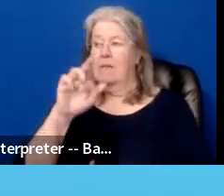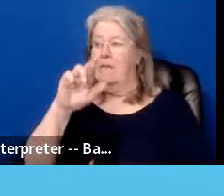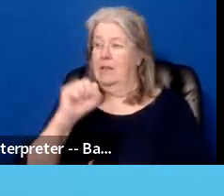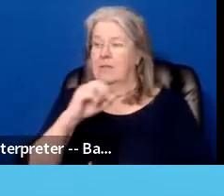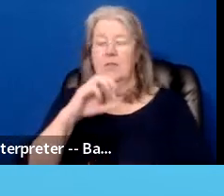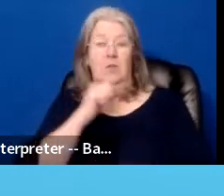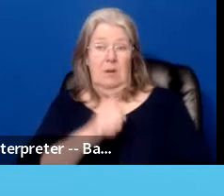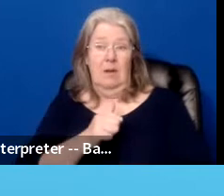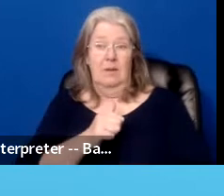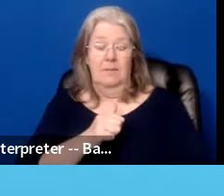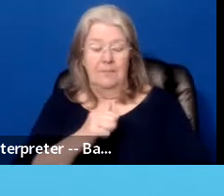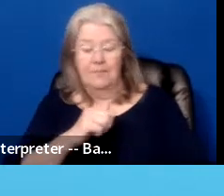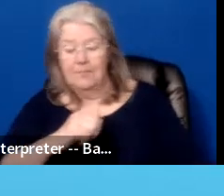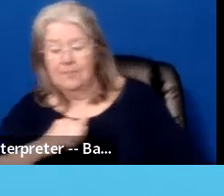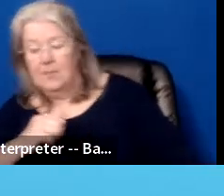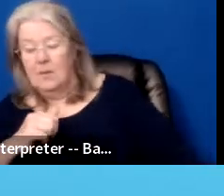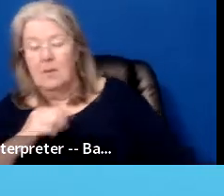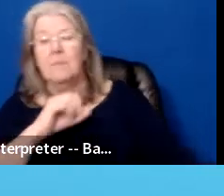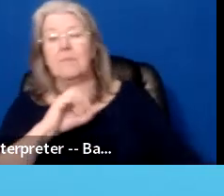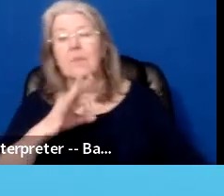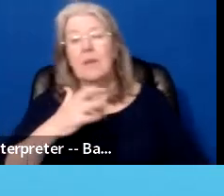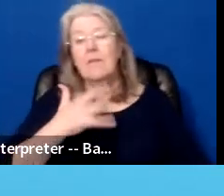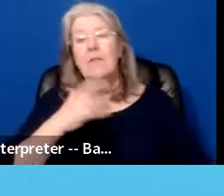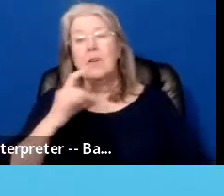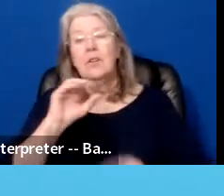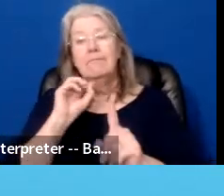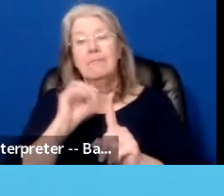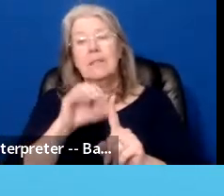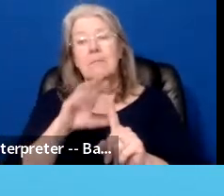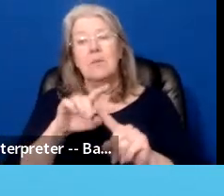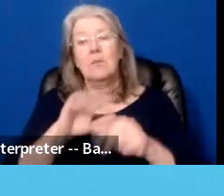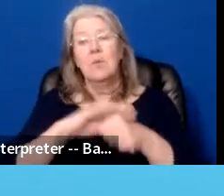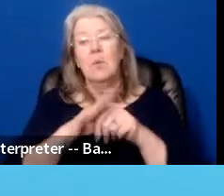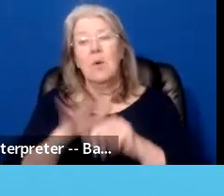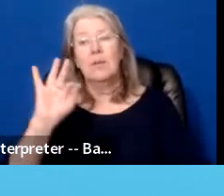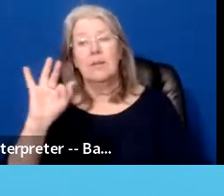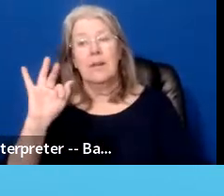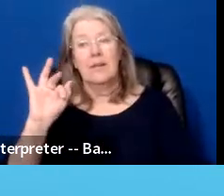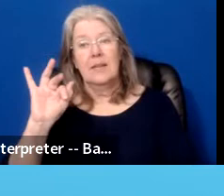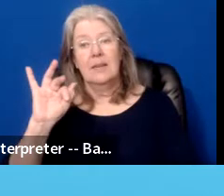And so, if you think that you've been exposed to COVID-19, then that would be a good time